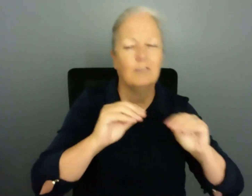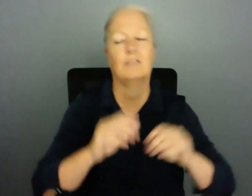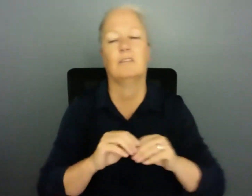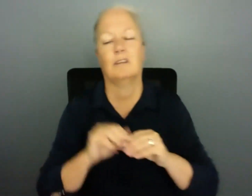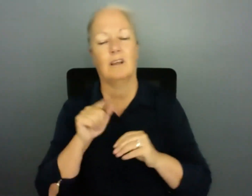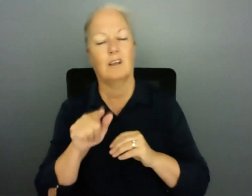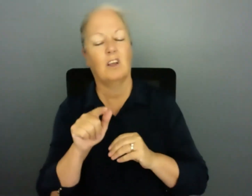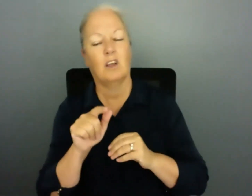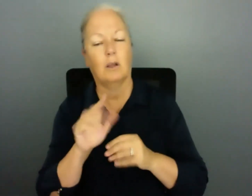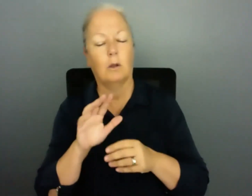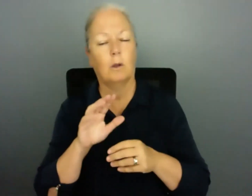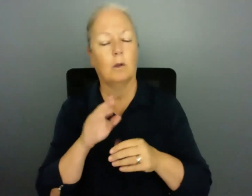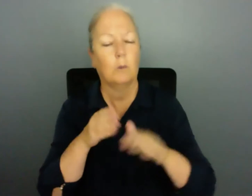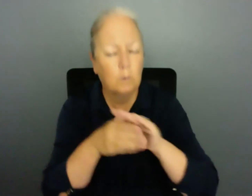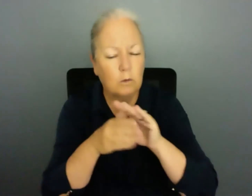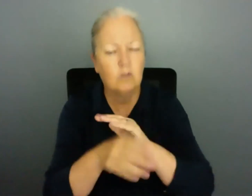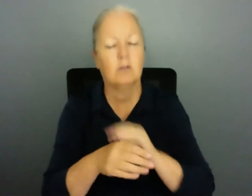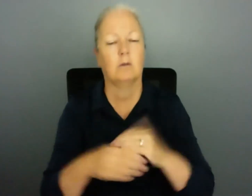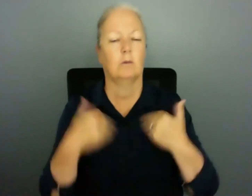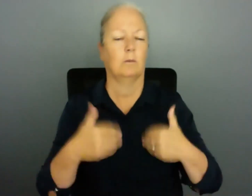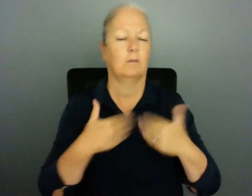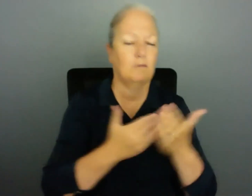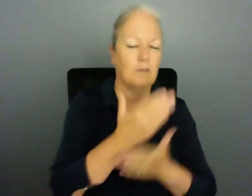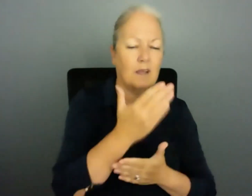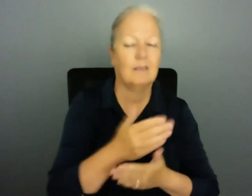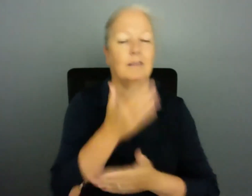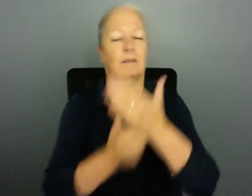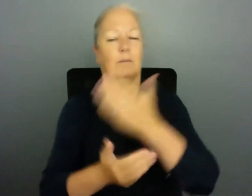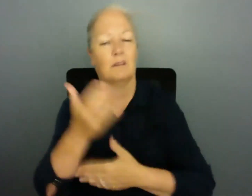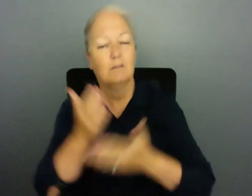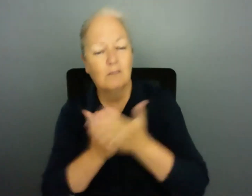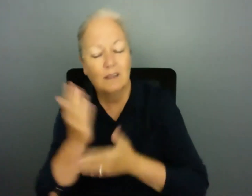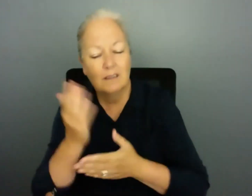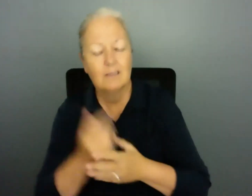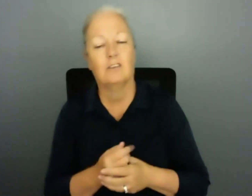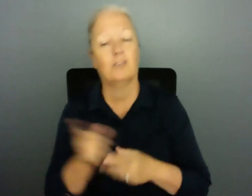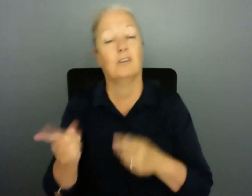rights and disability rights she also provides self-development and youth development trainings